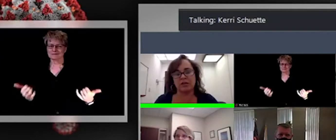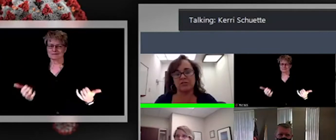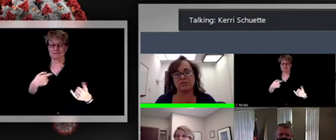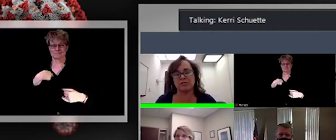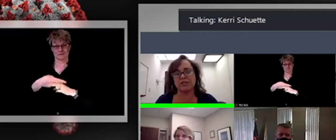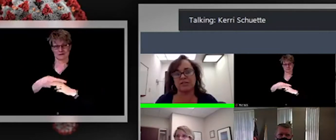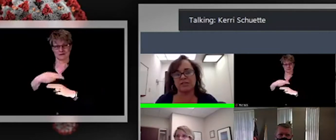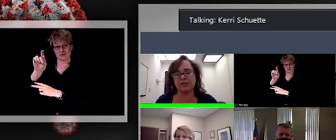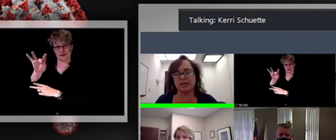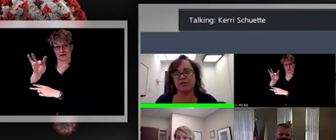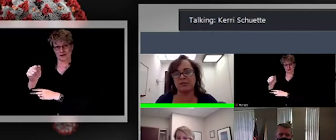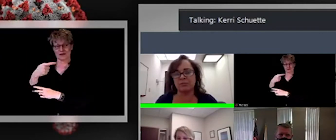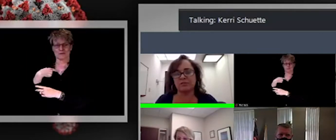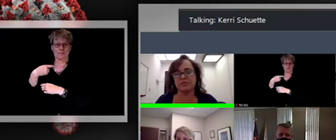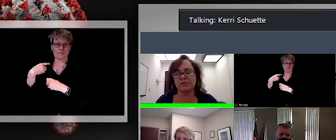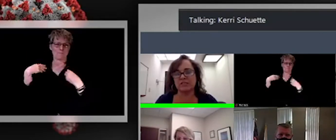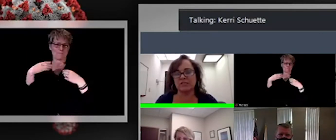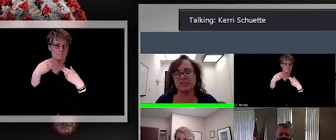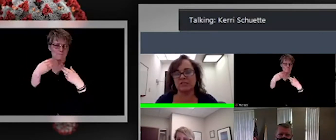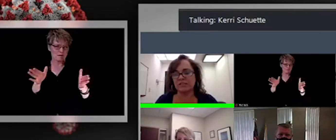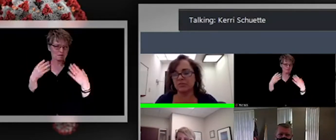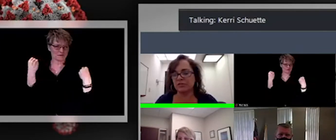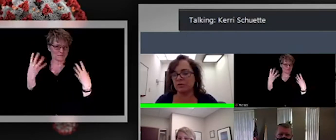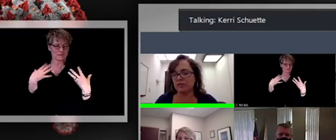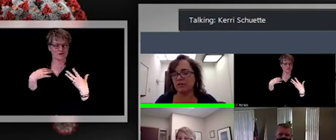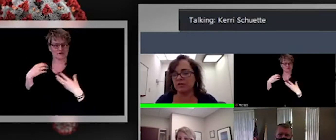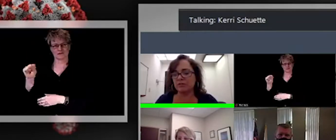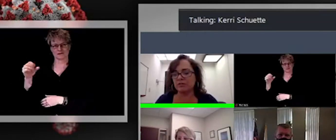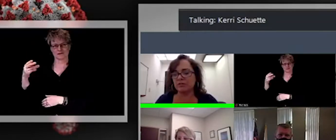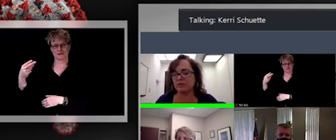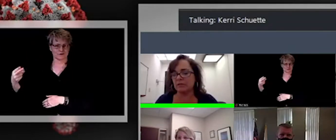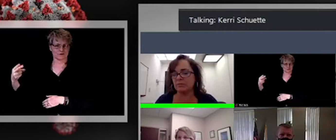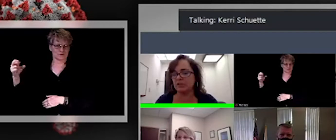Officer for the Shasta County Health and Human Services Agency. We’ll start with the numbers.